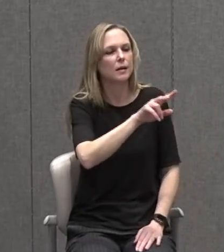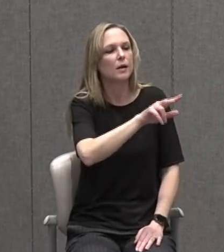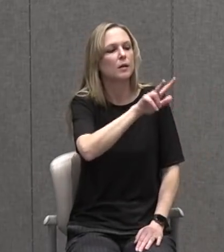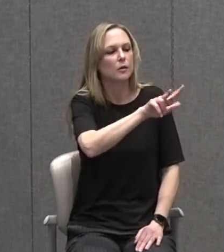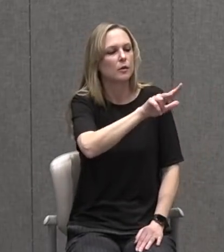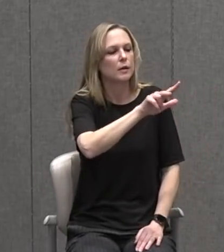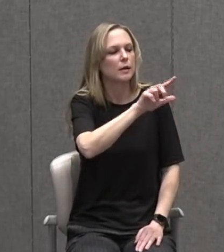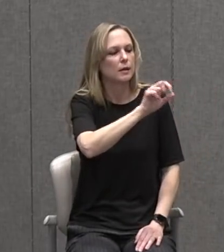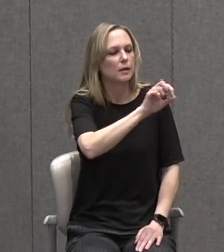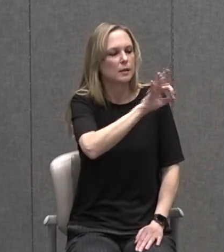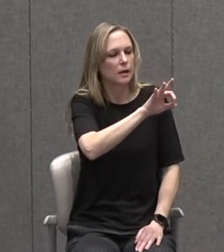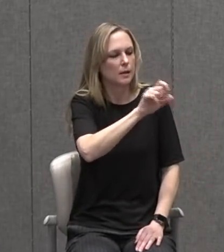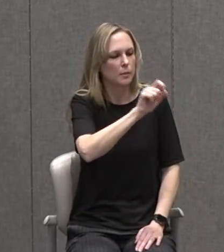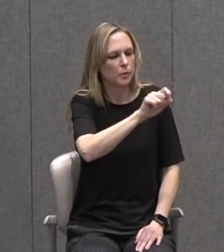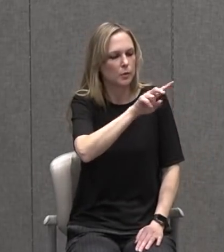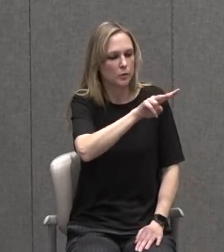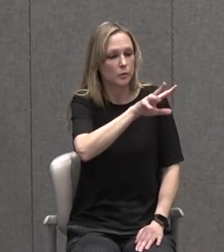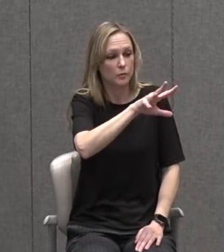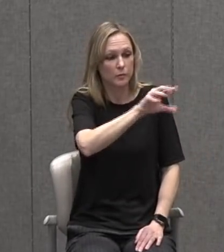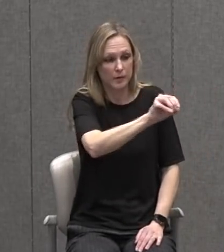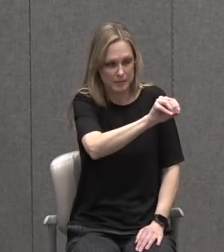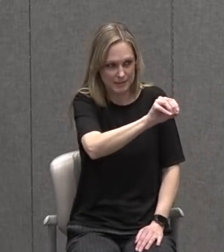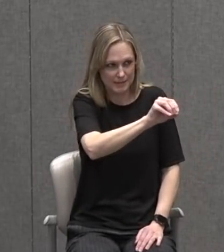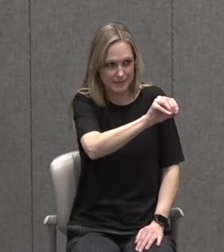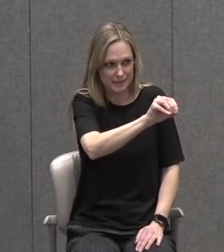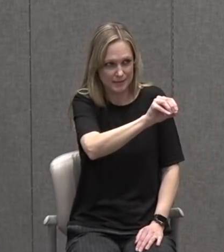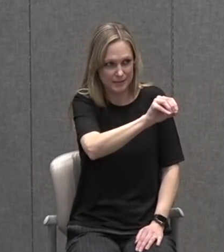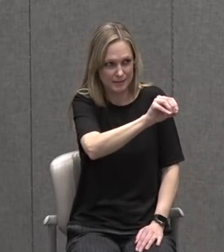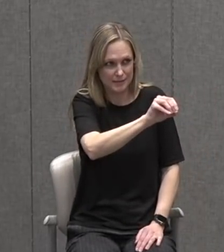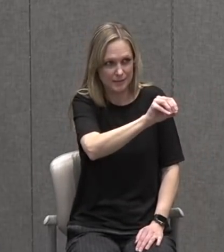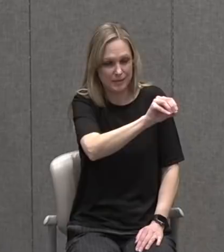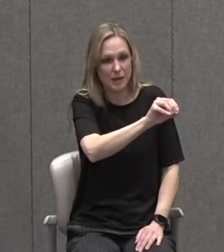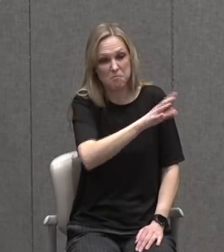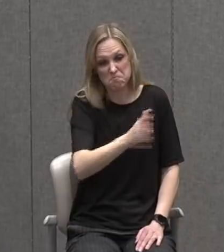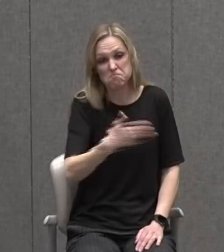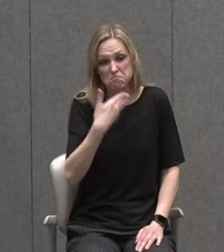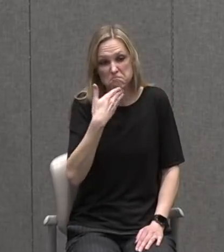So 39.250 would be a good halfway point, right?